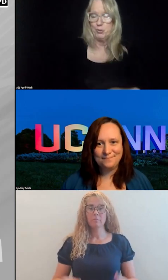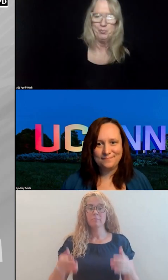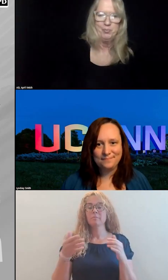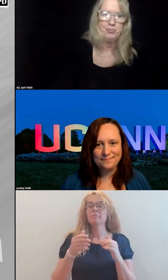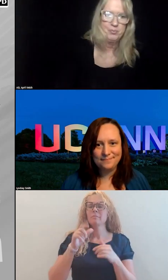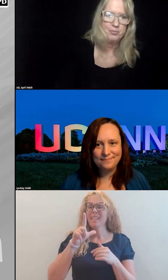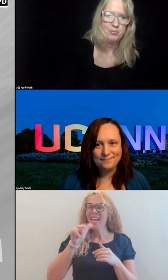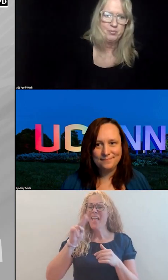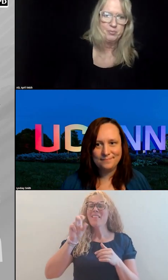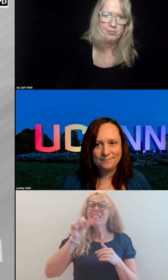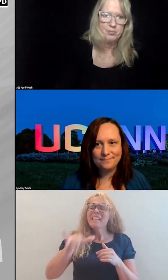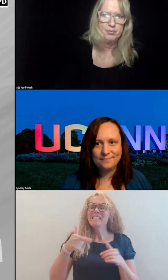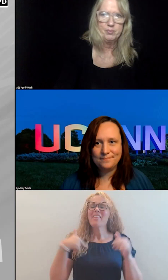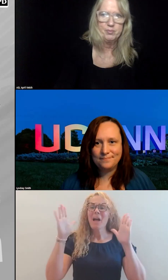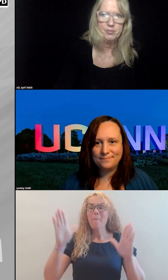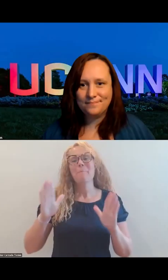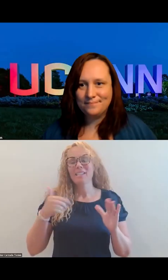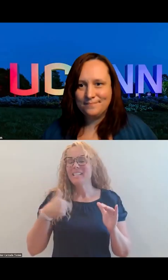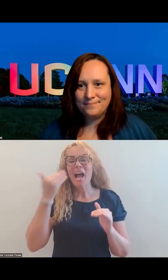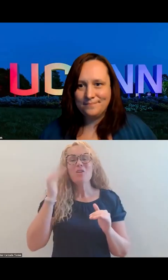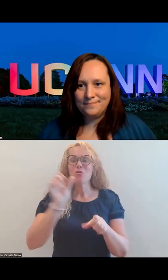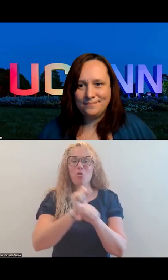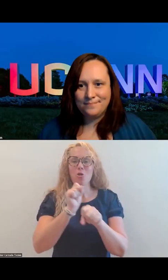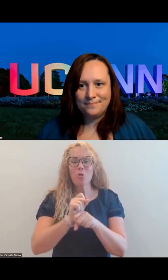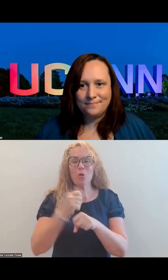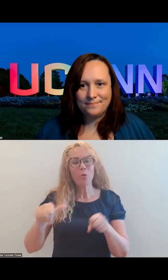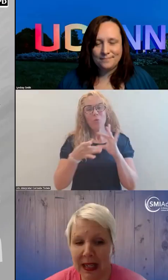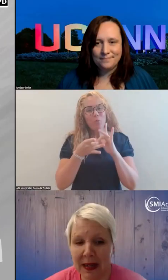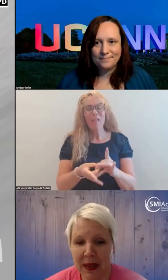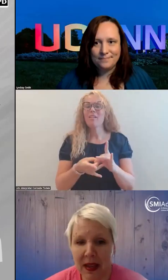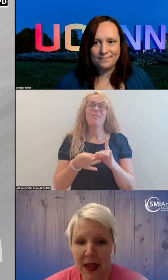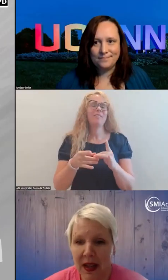KNOW THAT THE WORK THAT YOU ARE DOING IS SO LOVELY AND SO TIMELY.